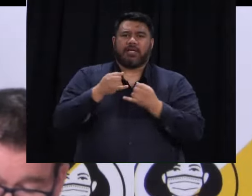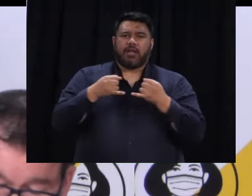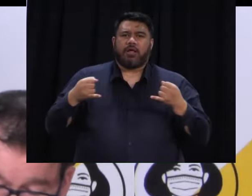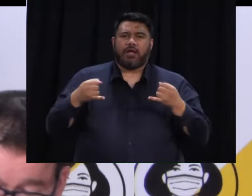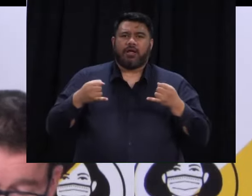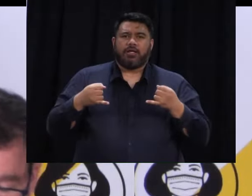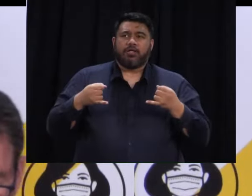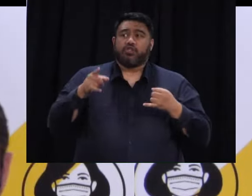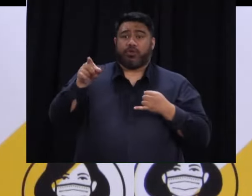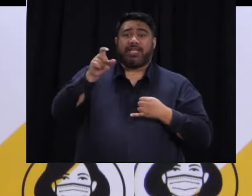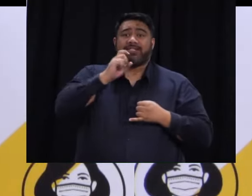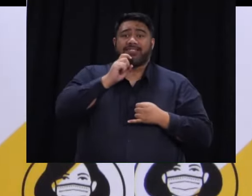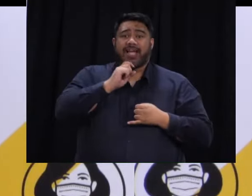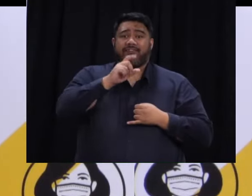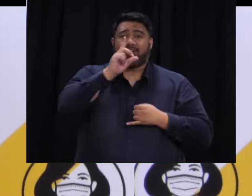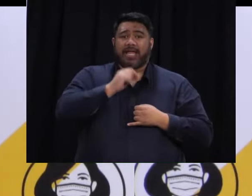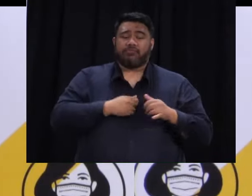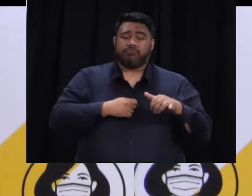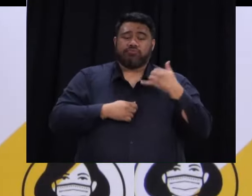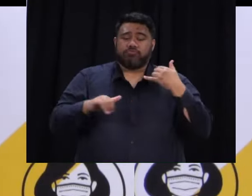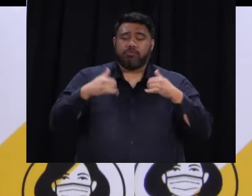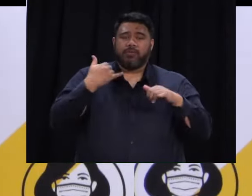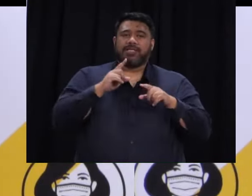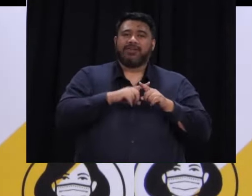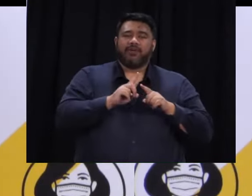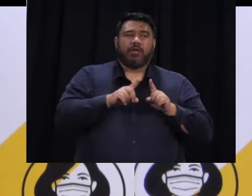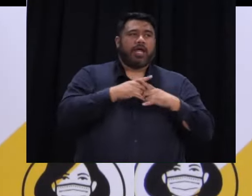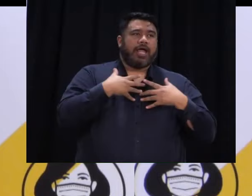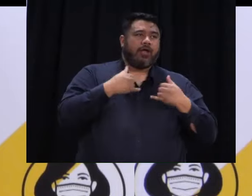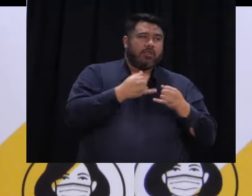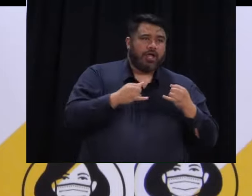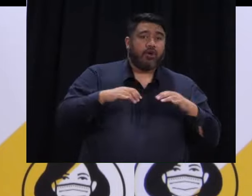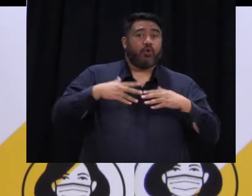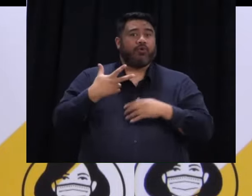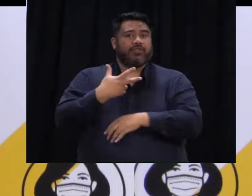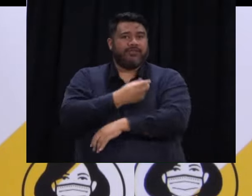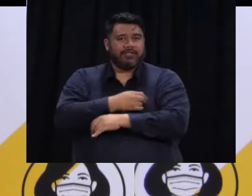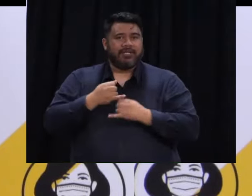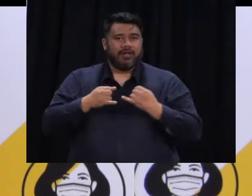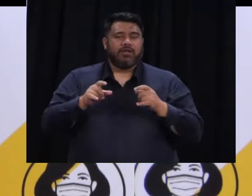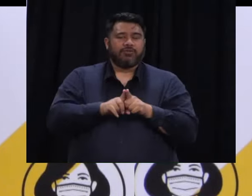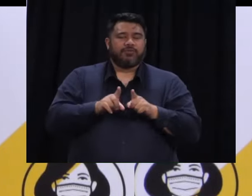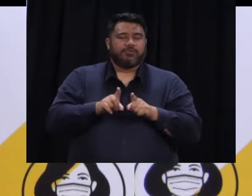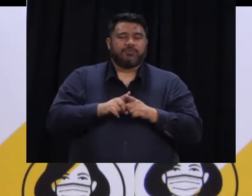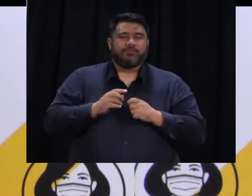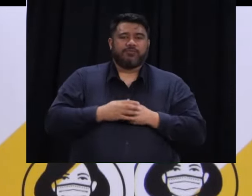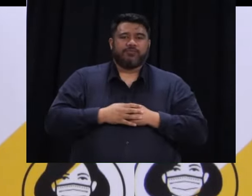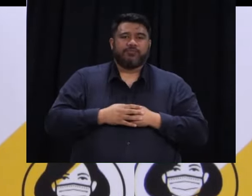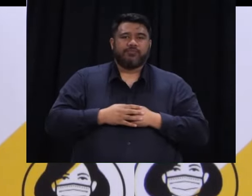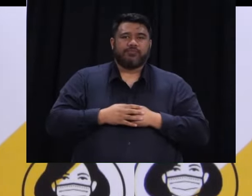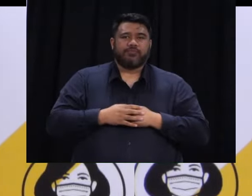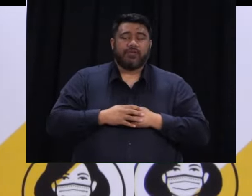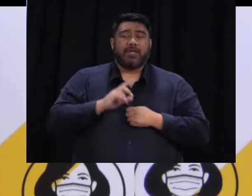doing the - 2,000 people doing the vaccination line as well. So they have people who cross- trained. So one of the things